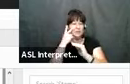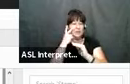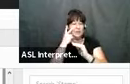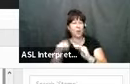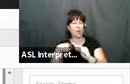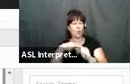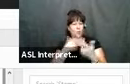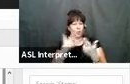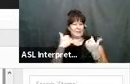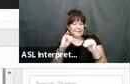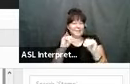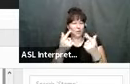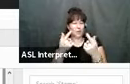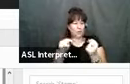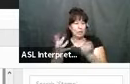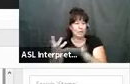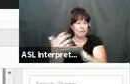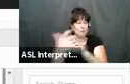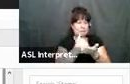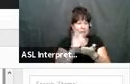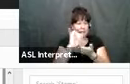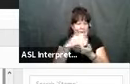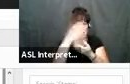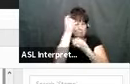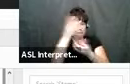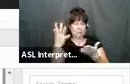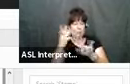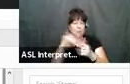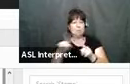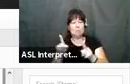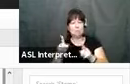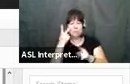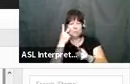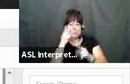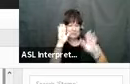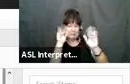data for Cotati, but you can see that as you'd expect,